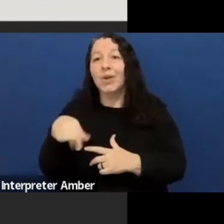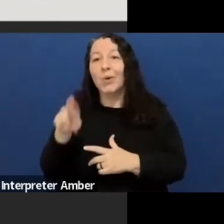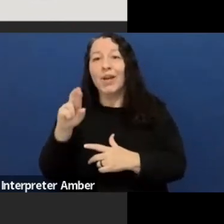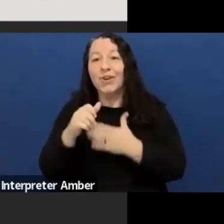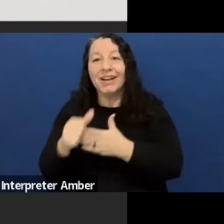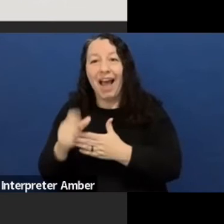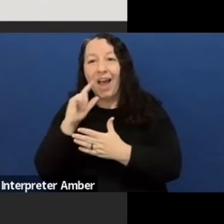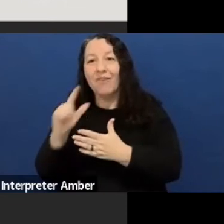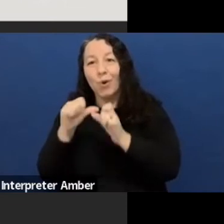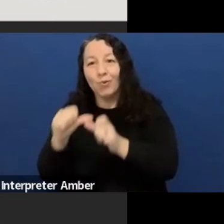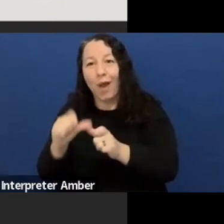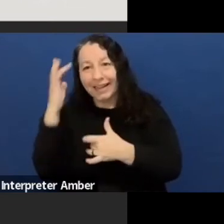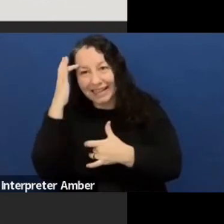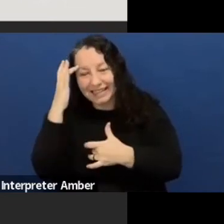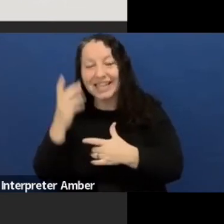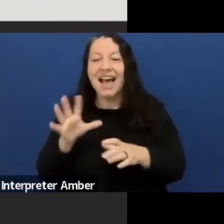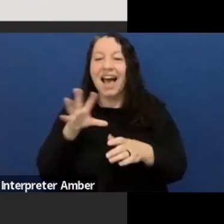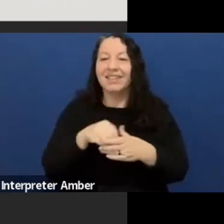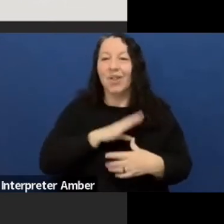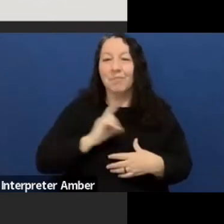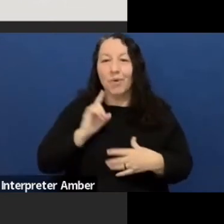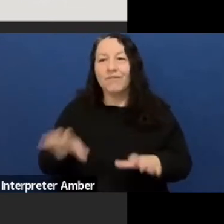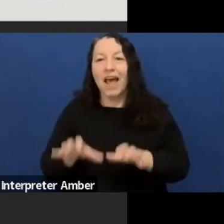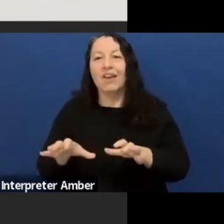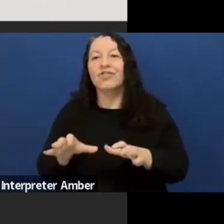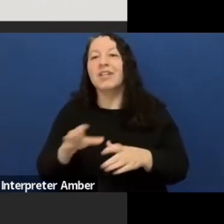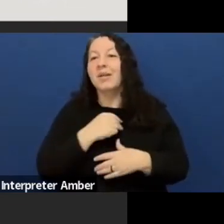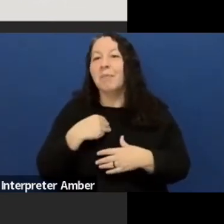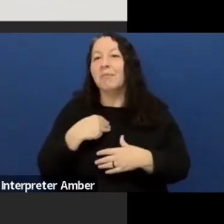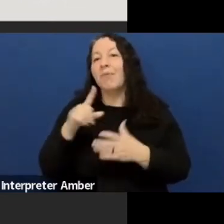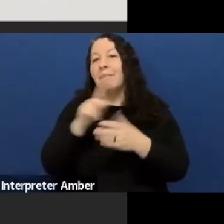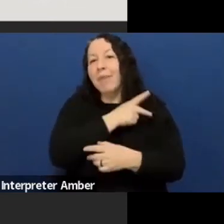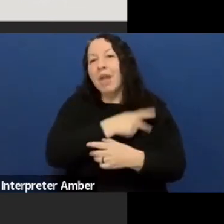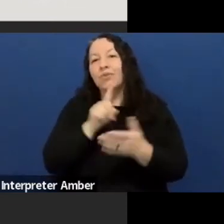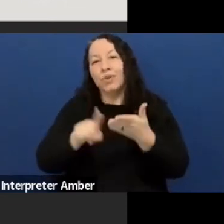chronic illness. I sit on the board of ME Action, and I'm a contributing member of the